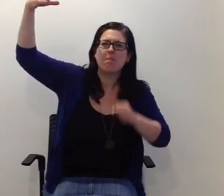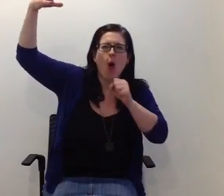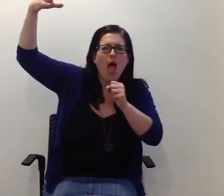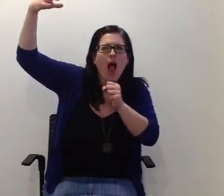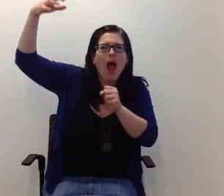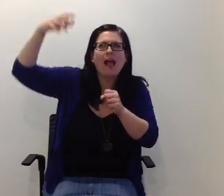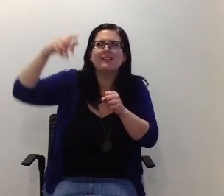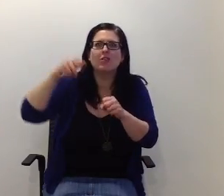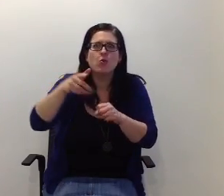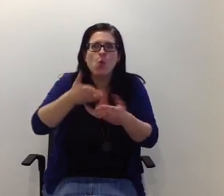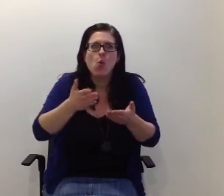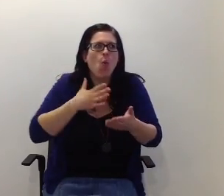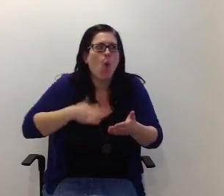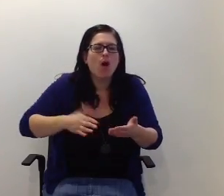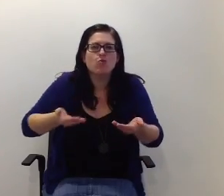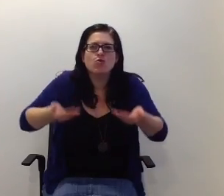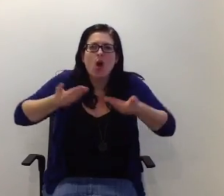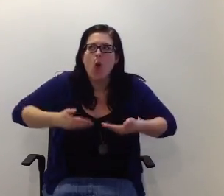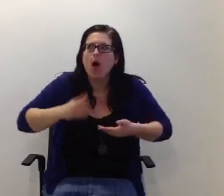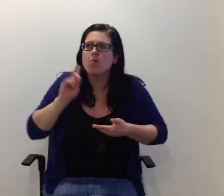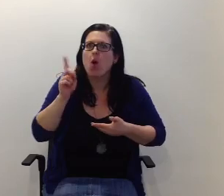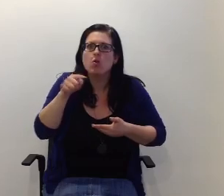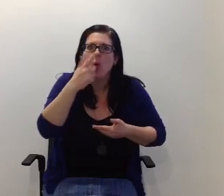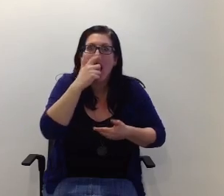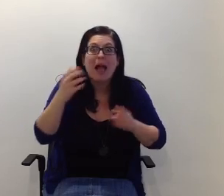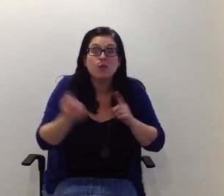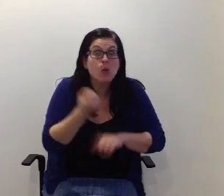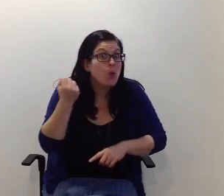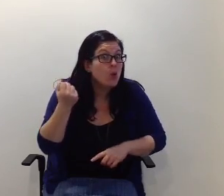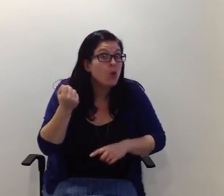Do you want to sing in the spotlight or show us what you can do?